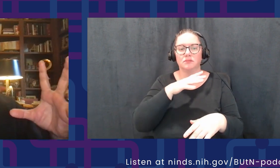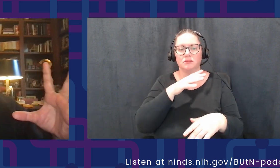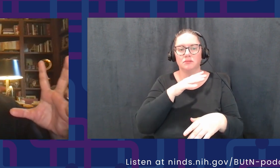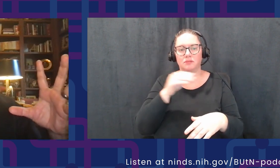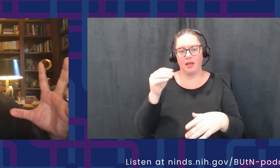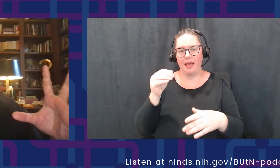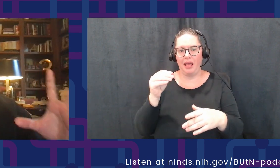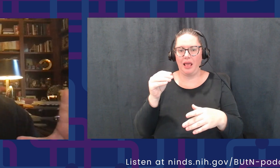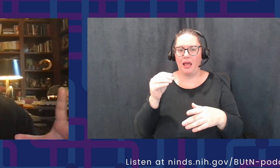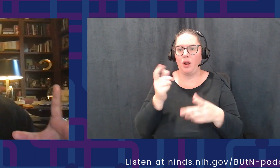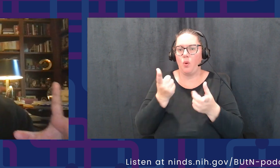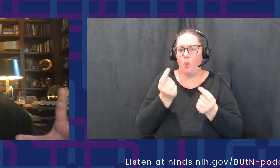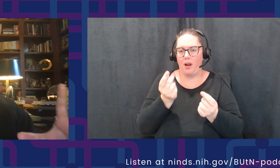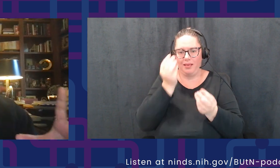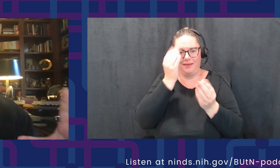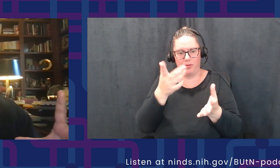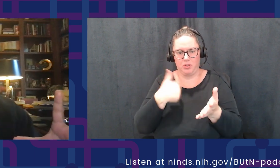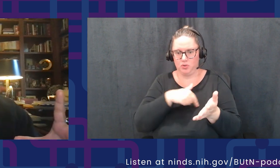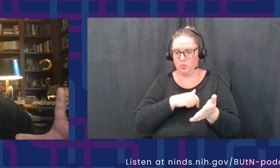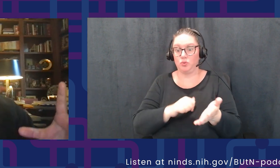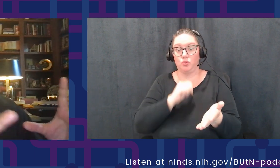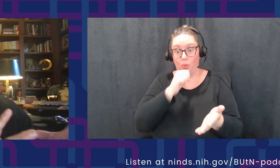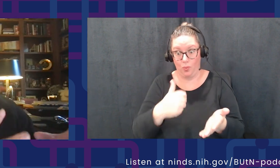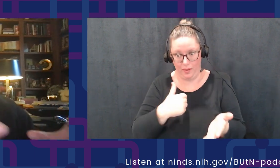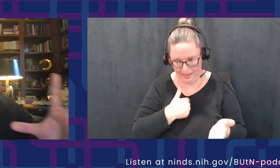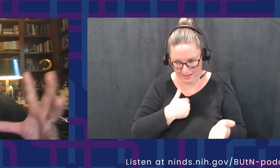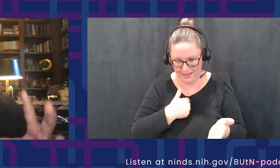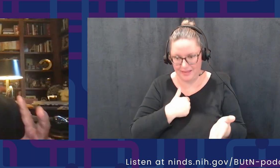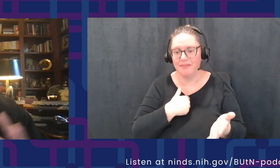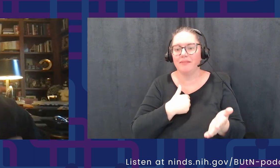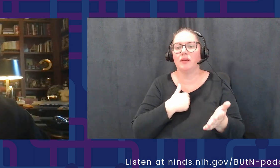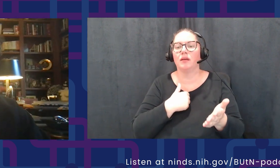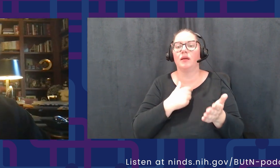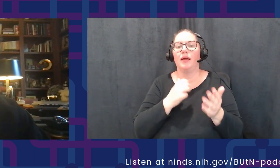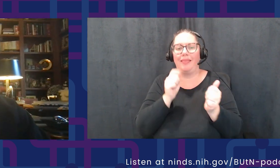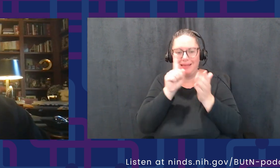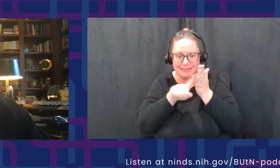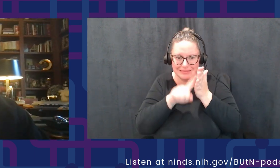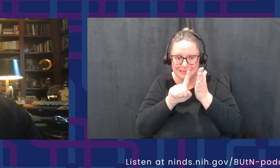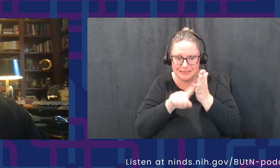of information that we have to be able to find cure for the disease."